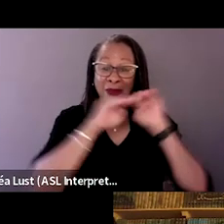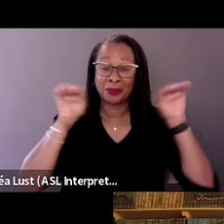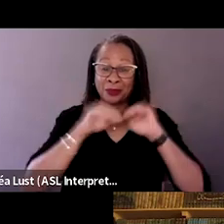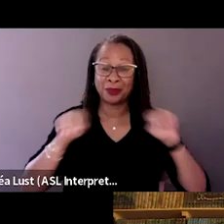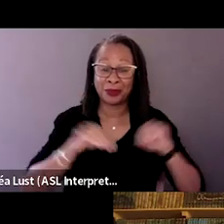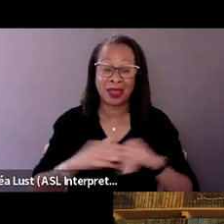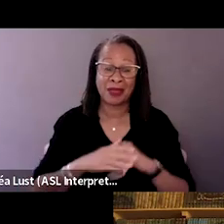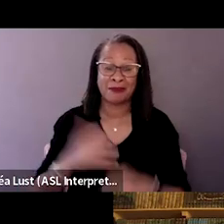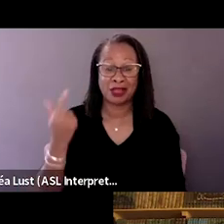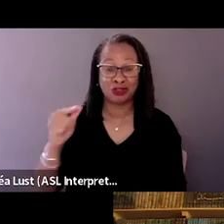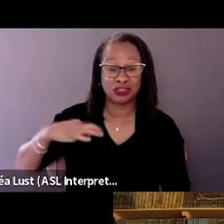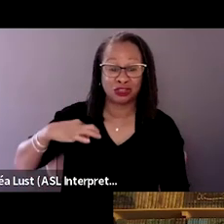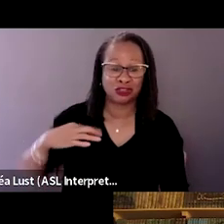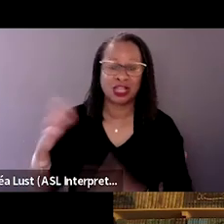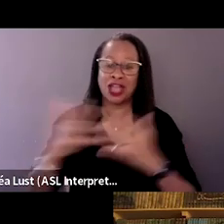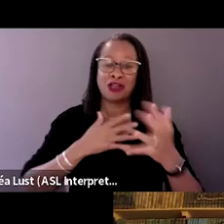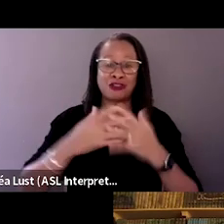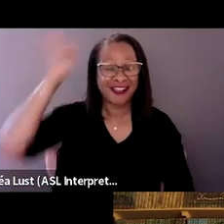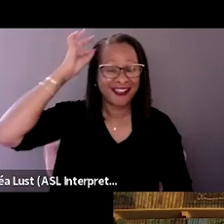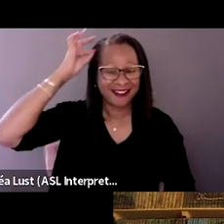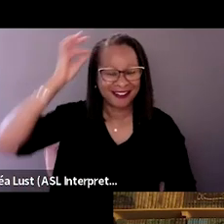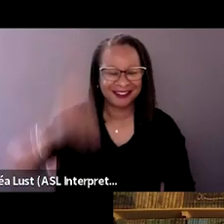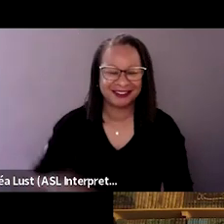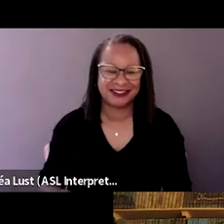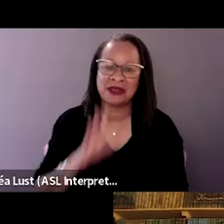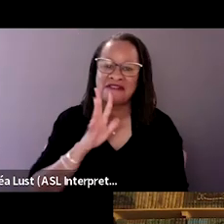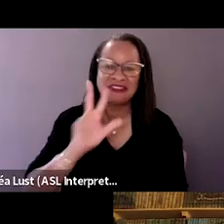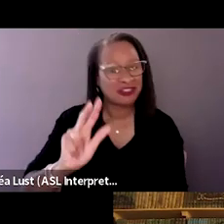and gray hair of 53 years old.